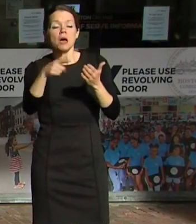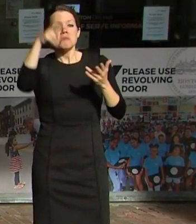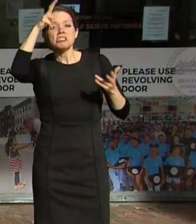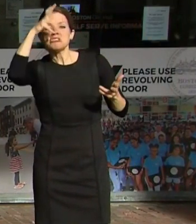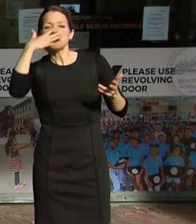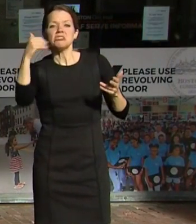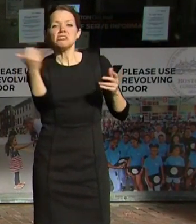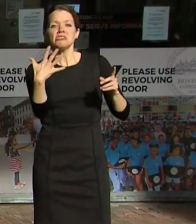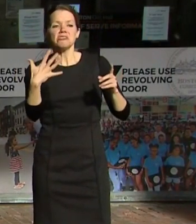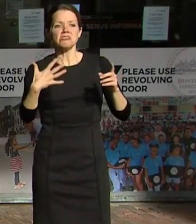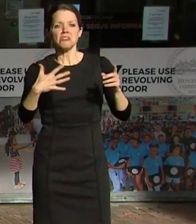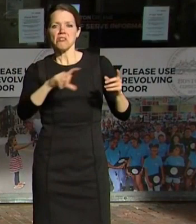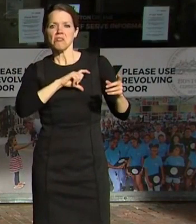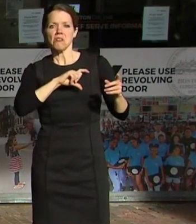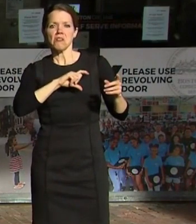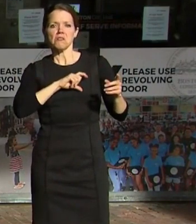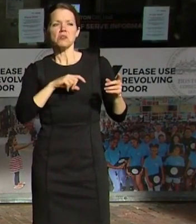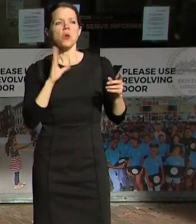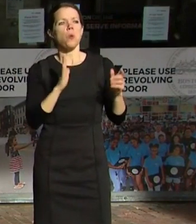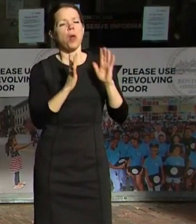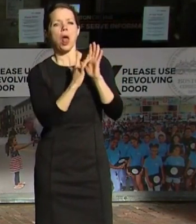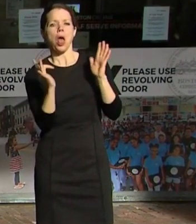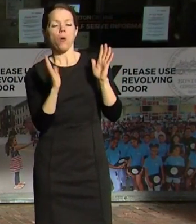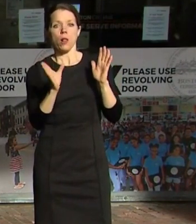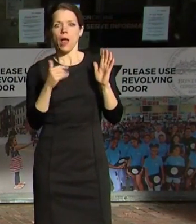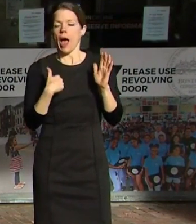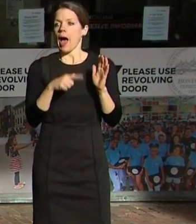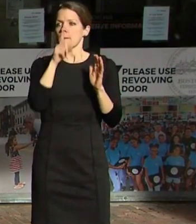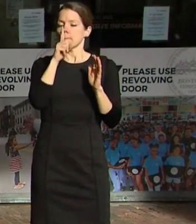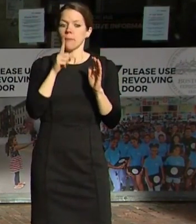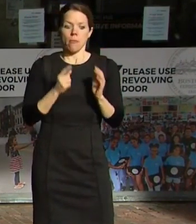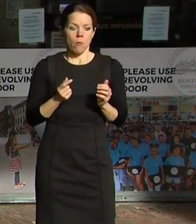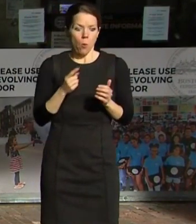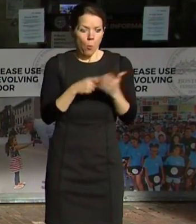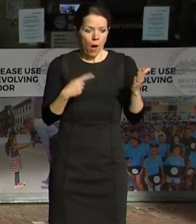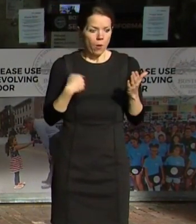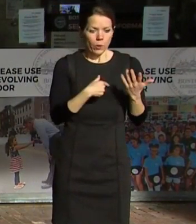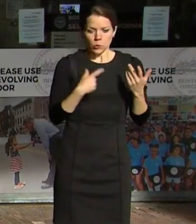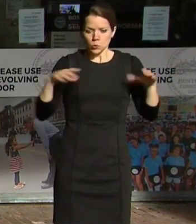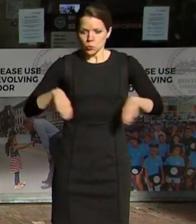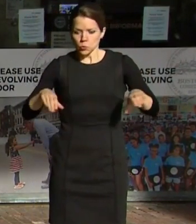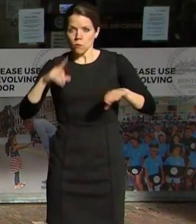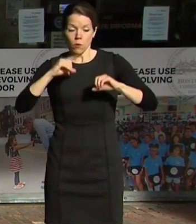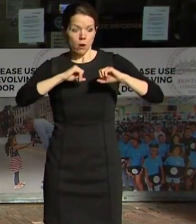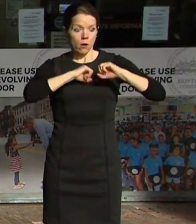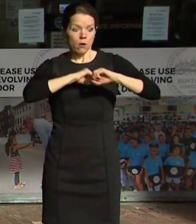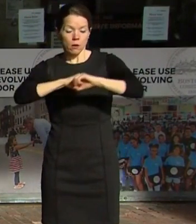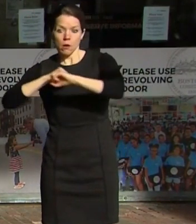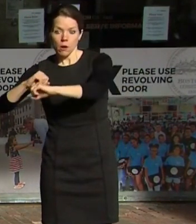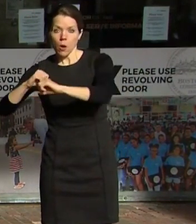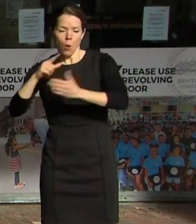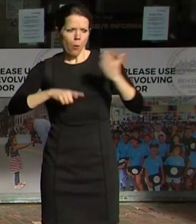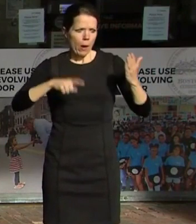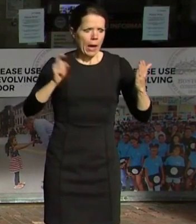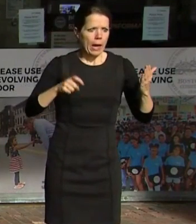ABOUT? THEY WOULD LOVE TO KNOW EXACTLY WHAT WE HAVE SO THEY CAN TRY TO TAKE ADVANTAGE OF IT OR DEFEAT WHAT WE HAVE IN PROTECTION OF